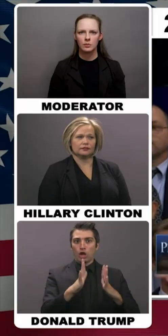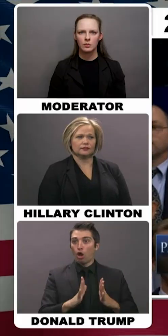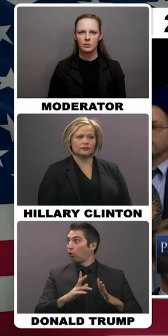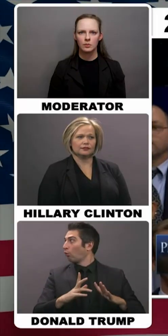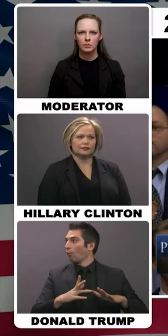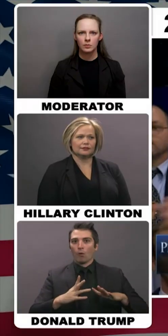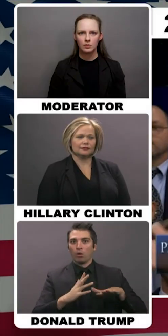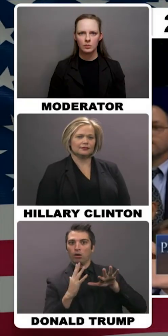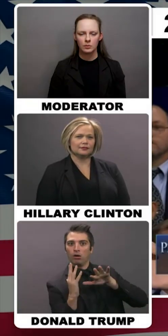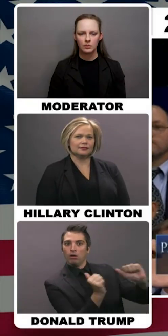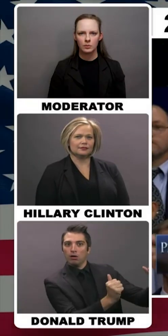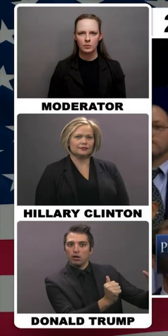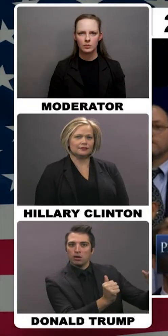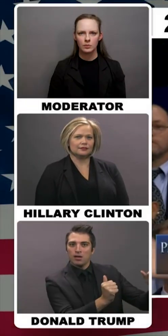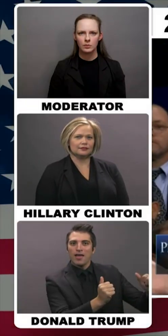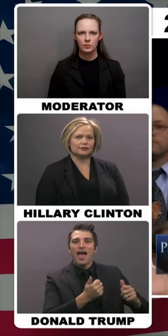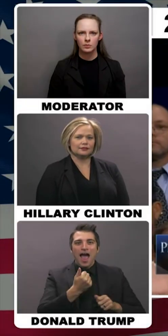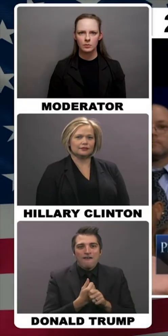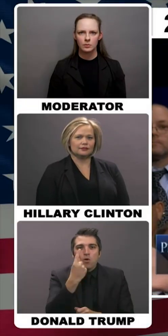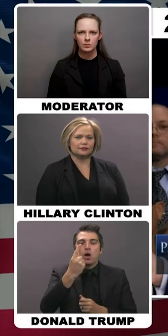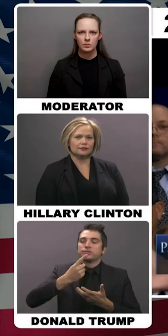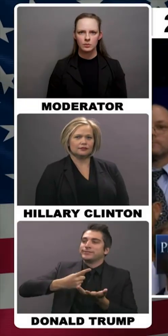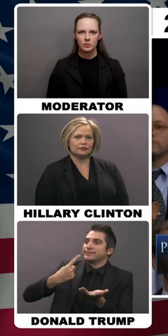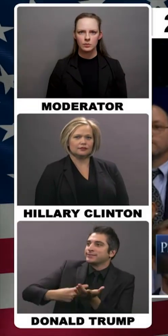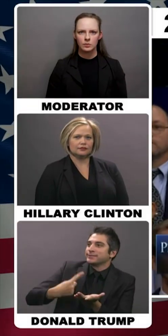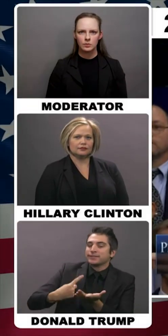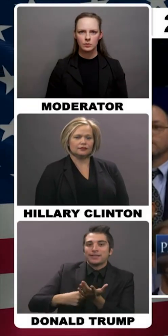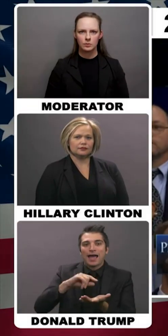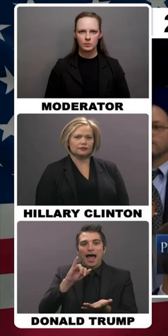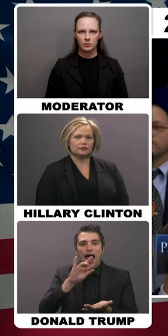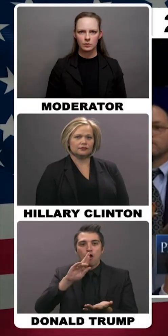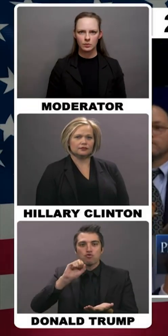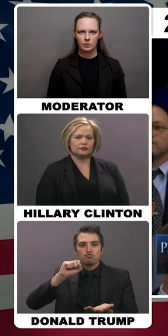which is us with our leadership, goes into fight also now